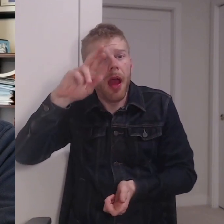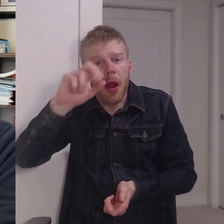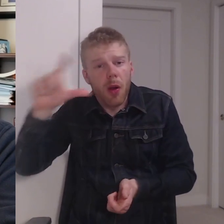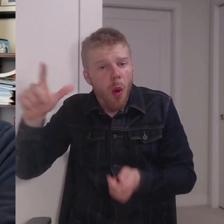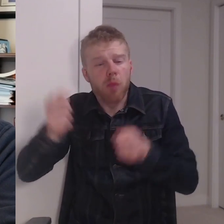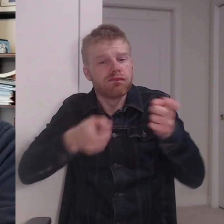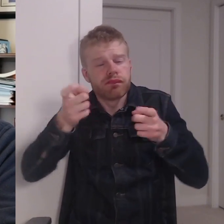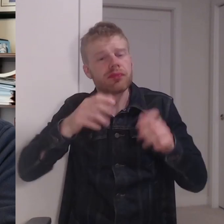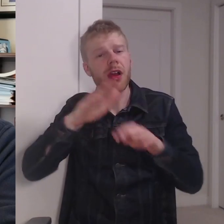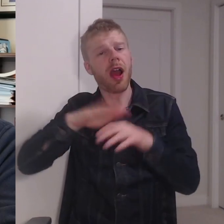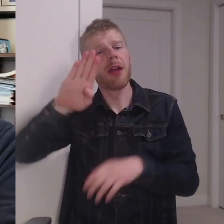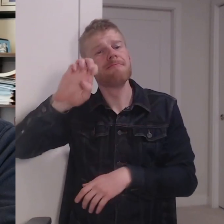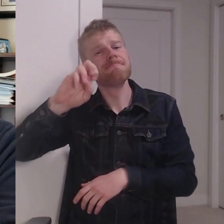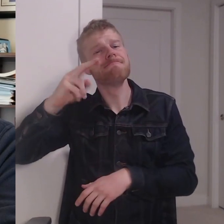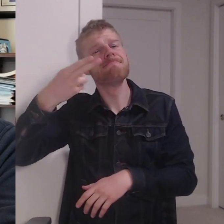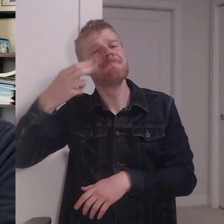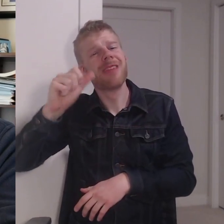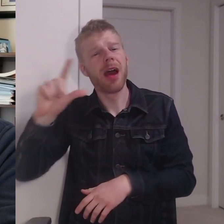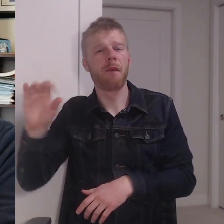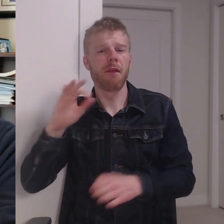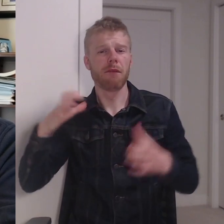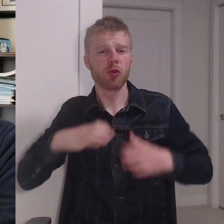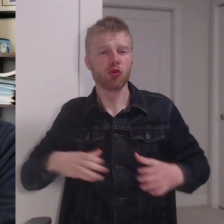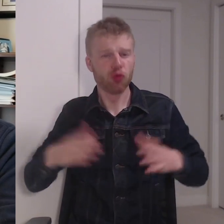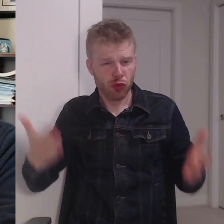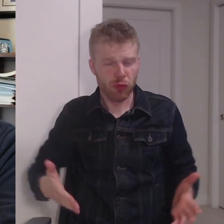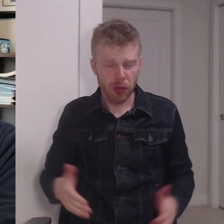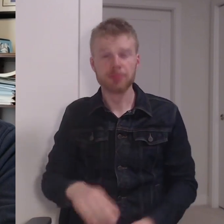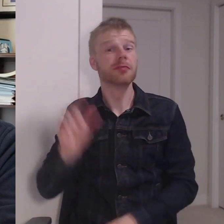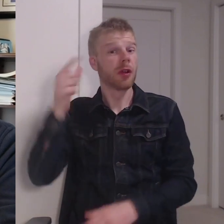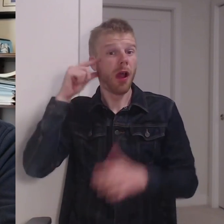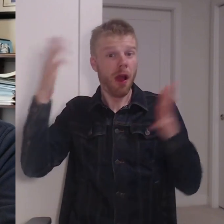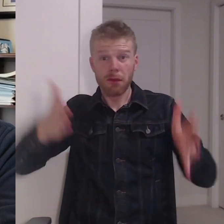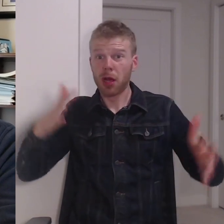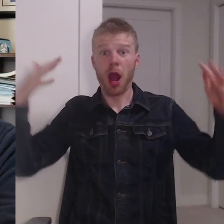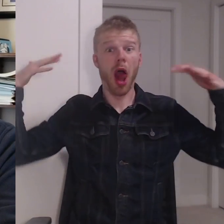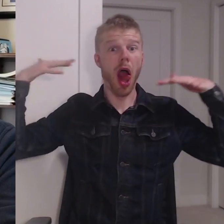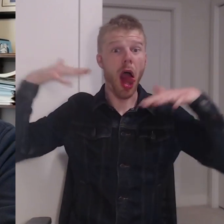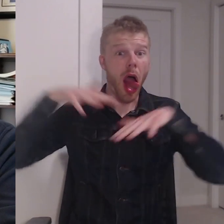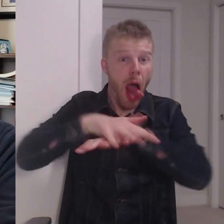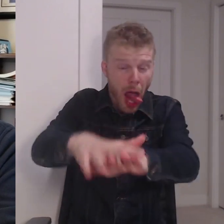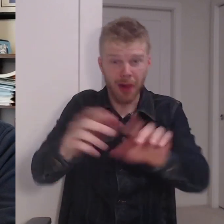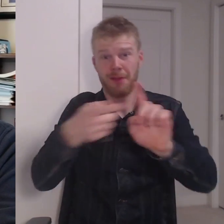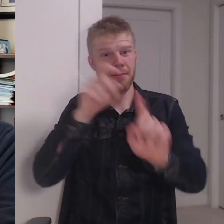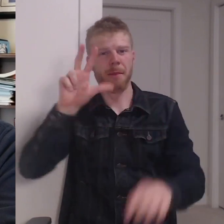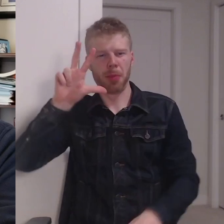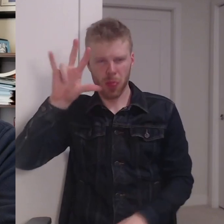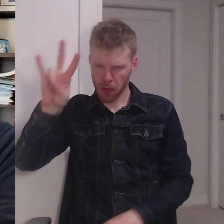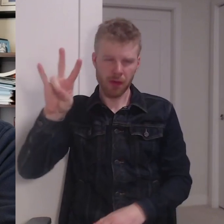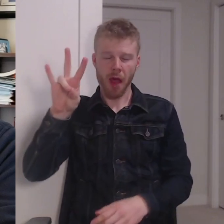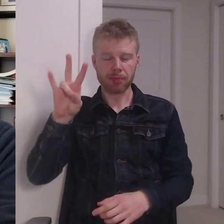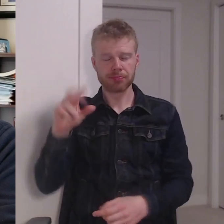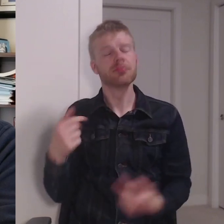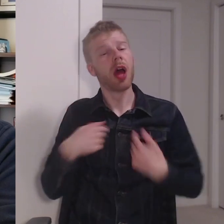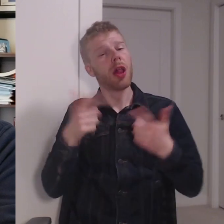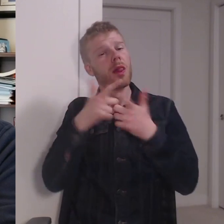payroll on behalf of consumers, and consolidated it from 37 providers of